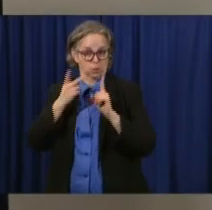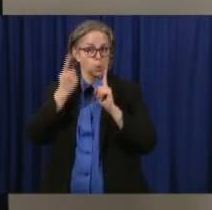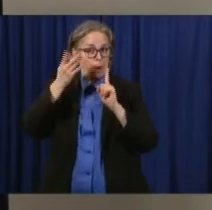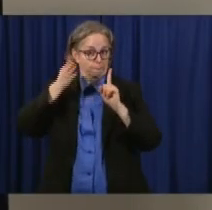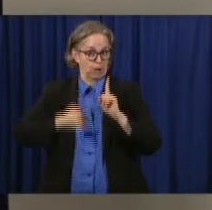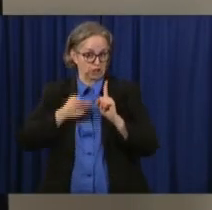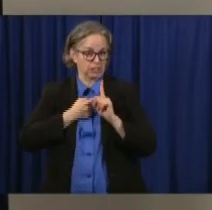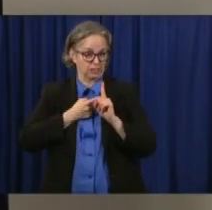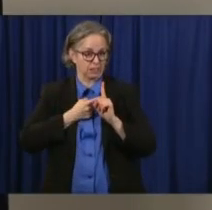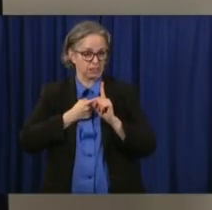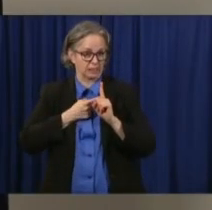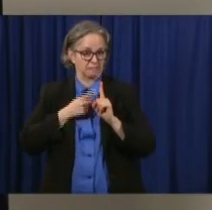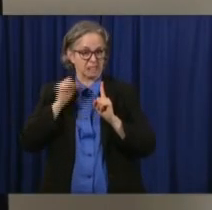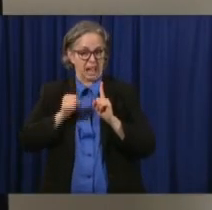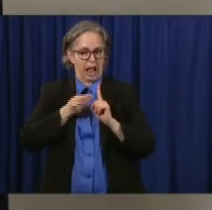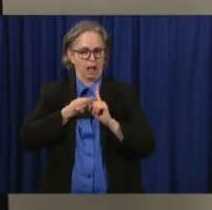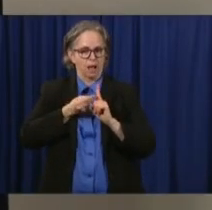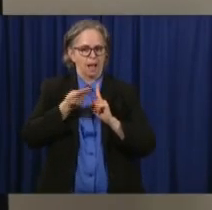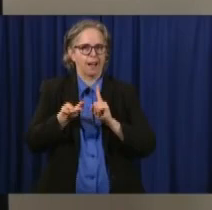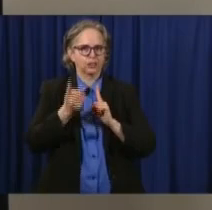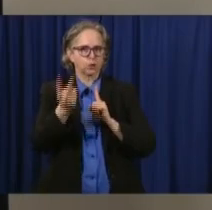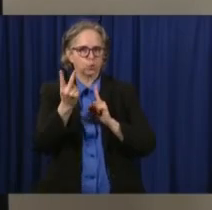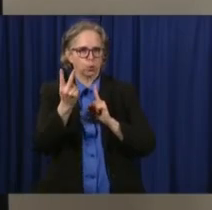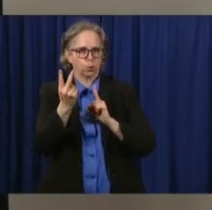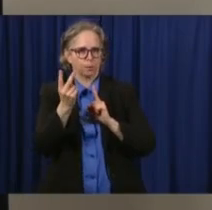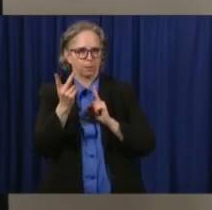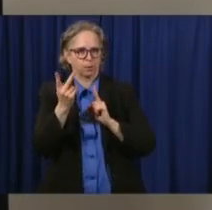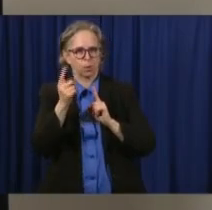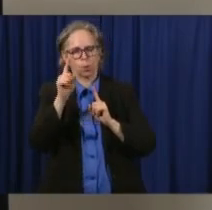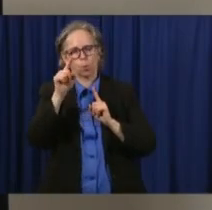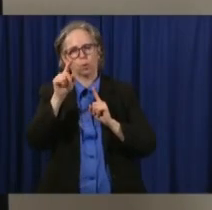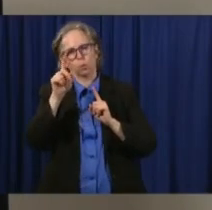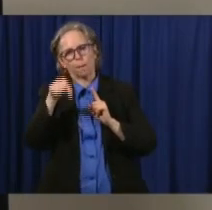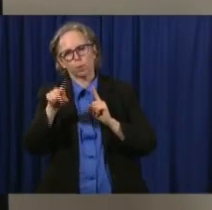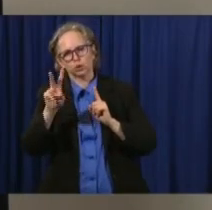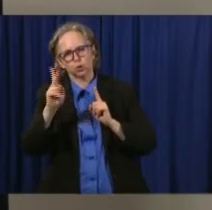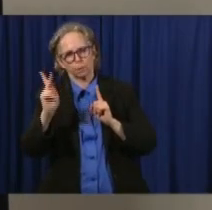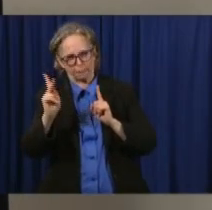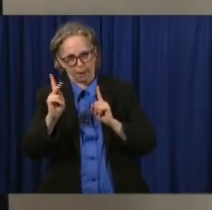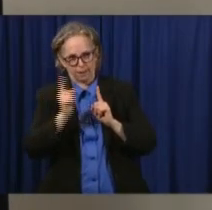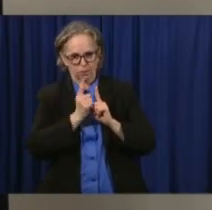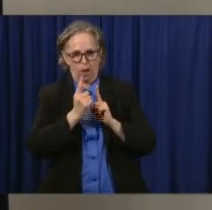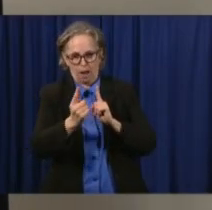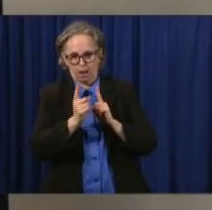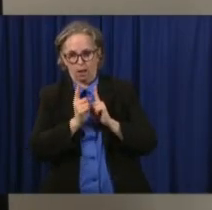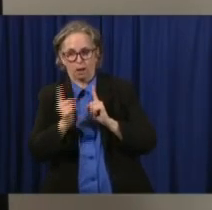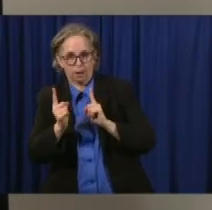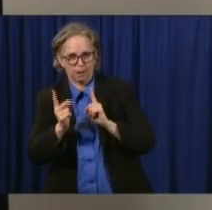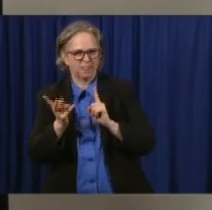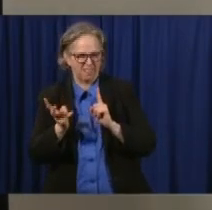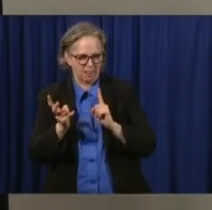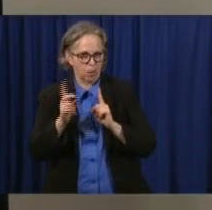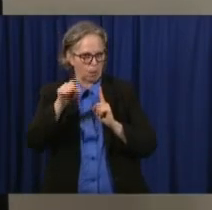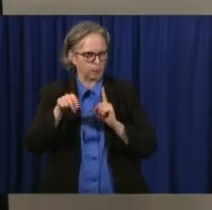ABOUT THE FLU AND TRYING TO DECIDE WAS CORONAVIRUS GOING TO BE A LOT LIKE INFLUENZA? INFLUENZA HAS A R0 OF AROUND